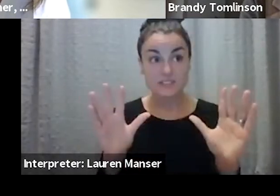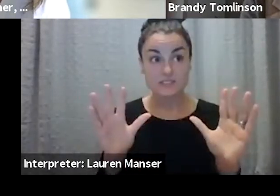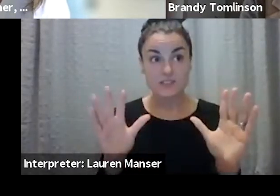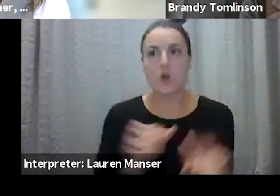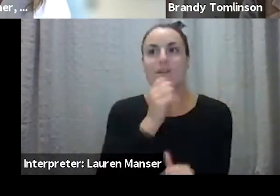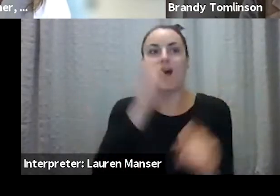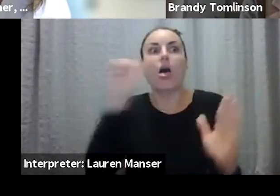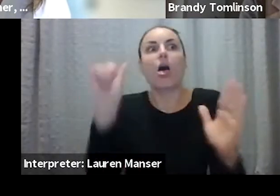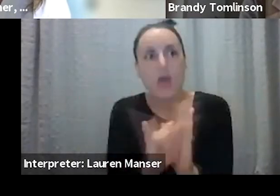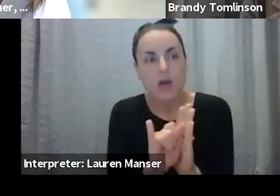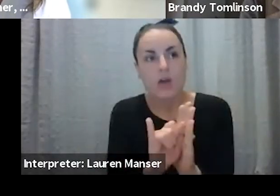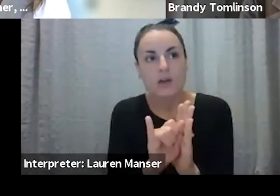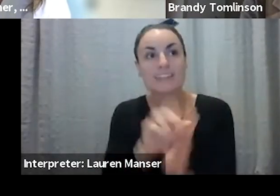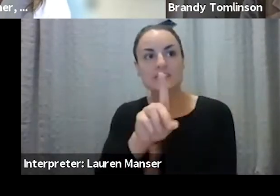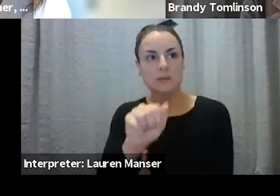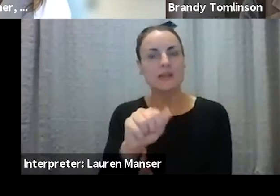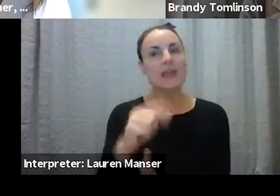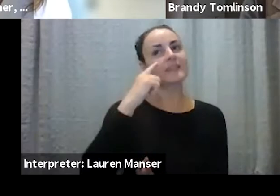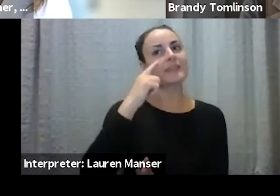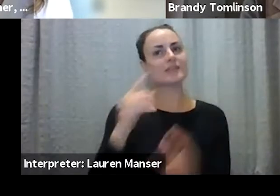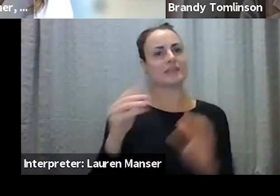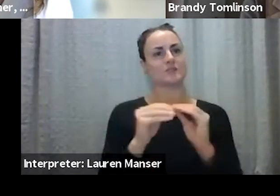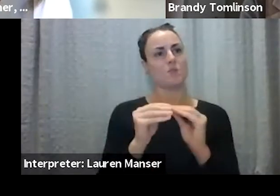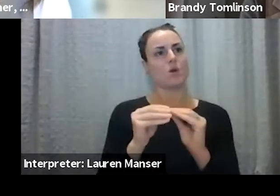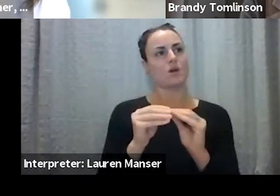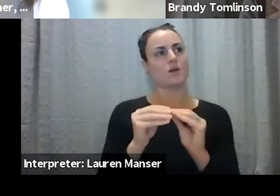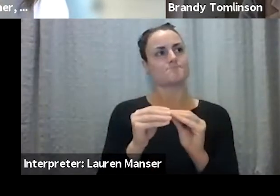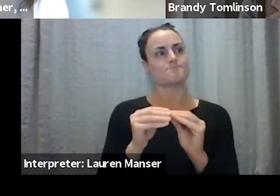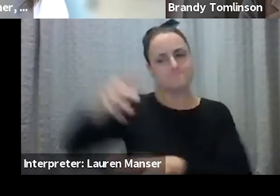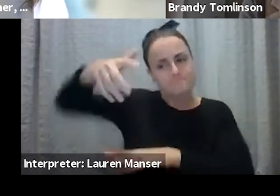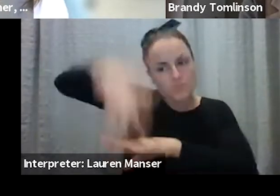better speaks to the fact that a lot of these panelists,